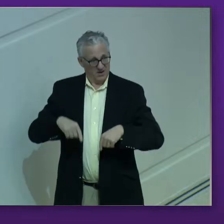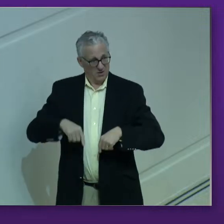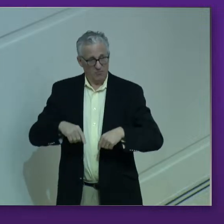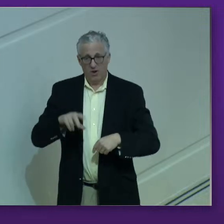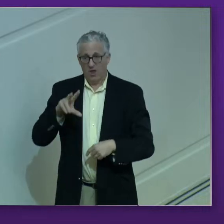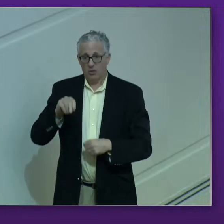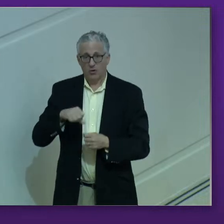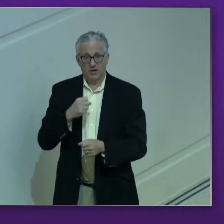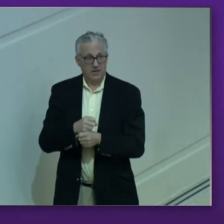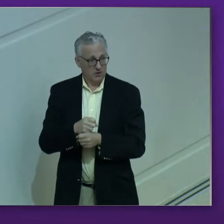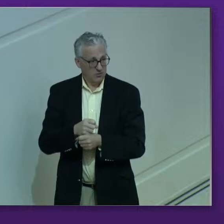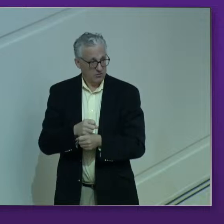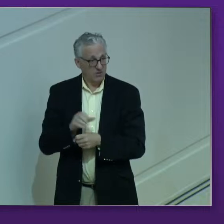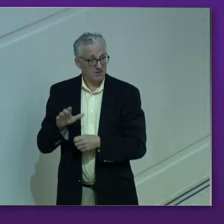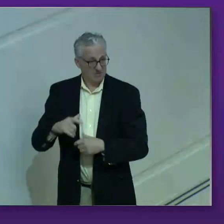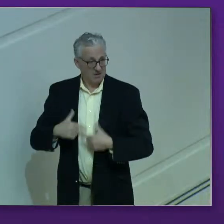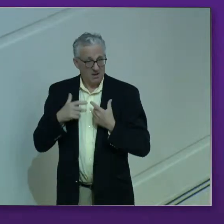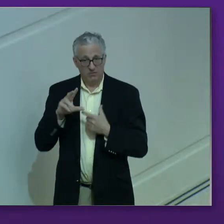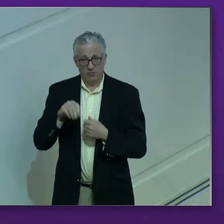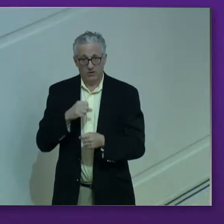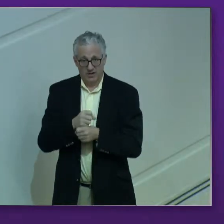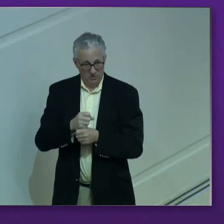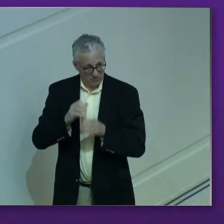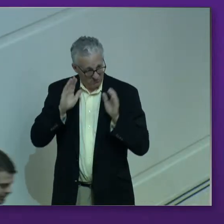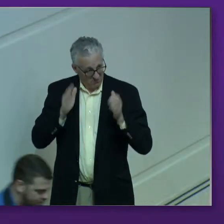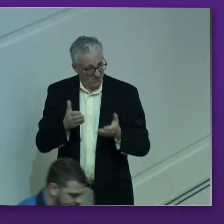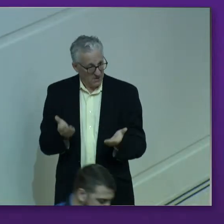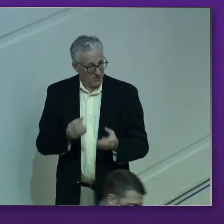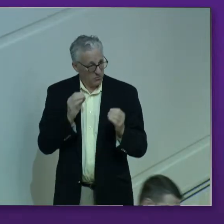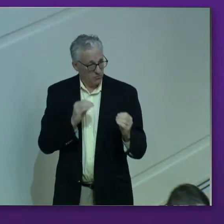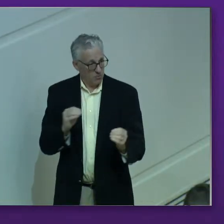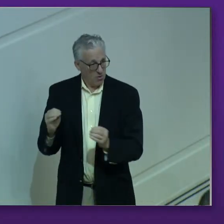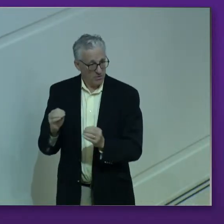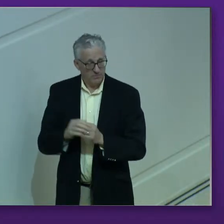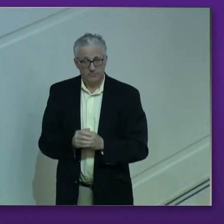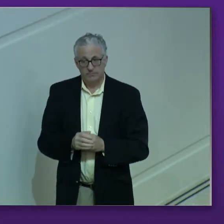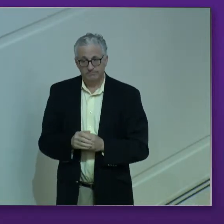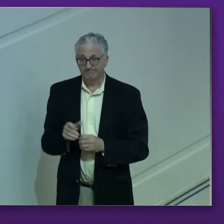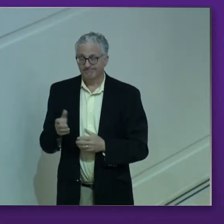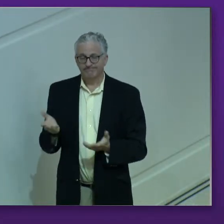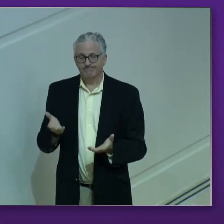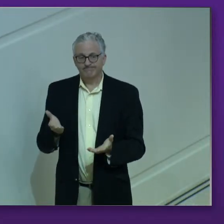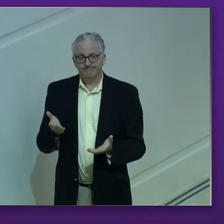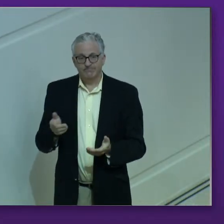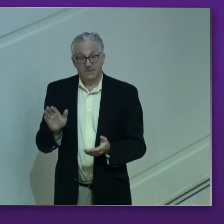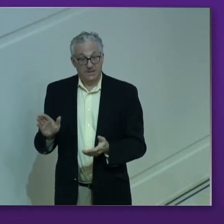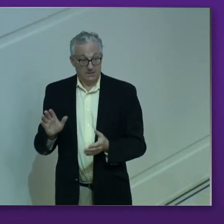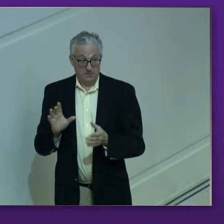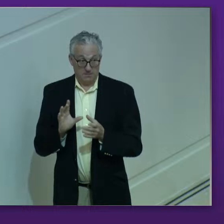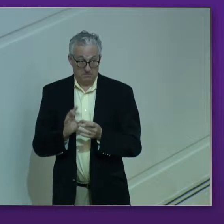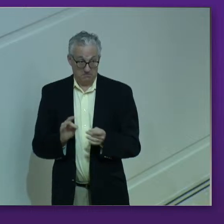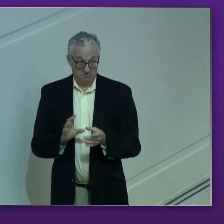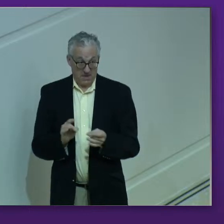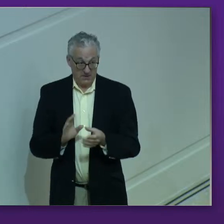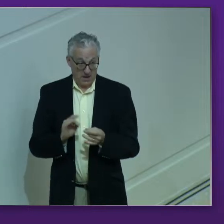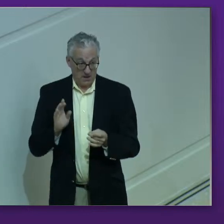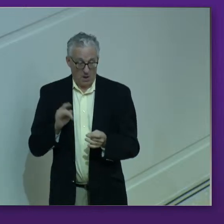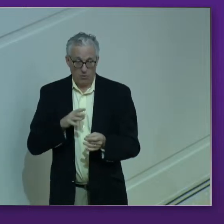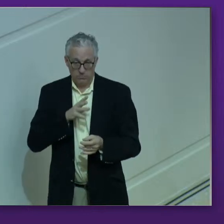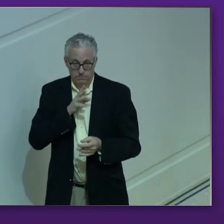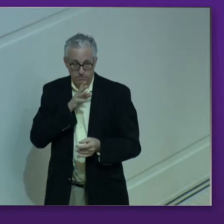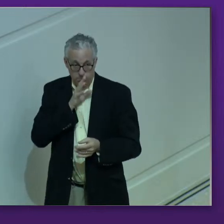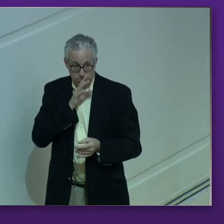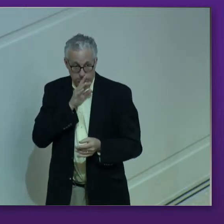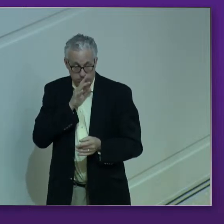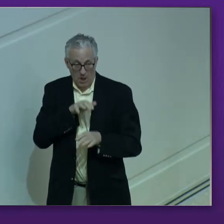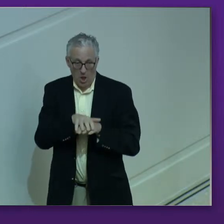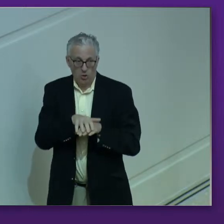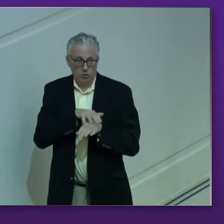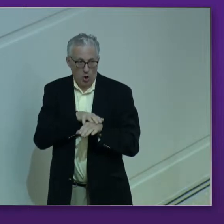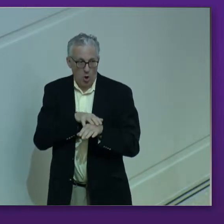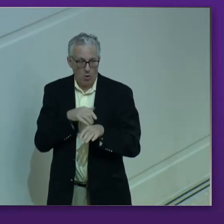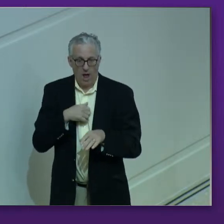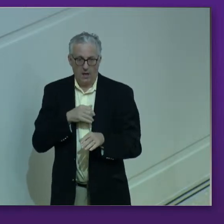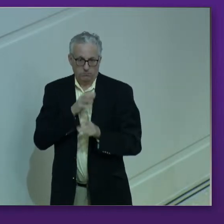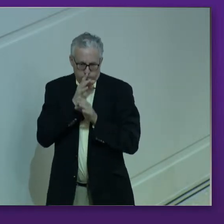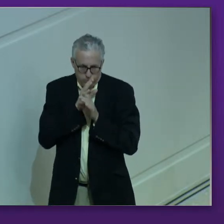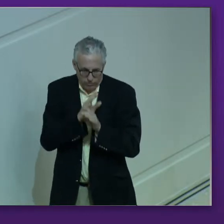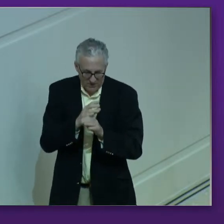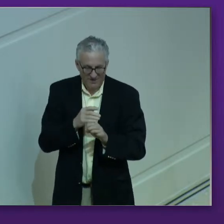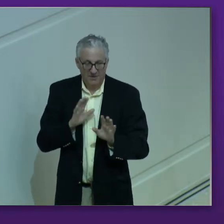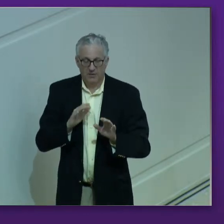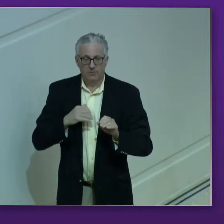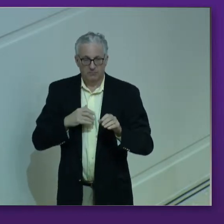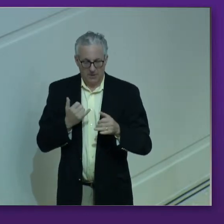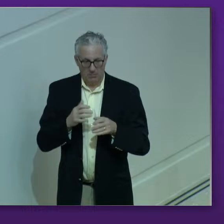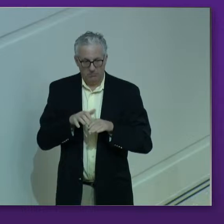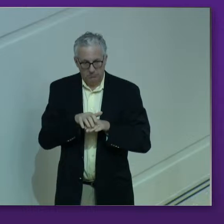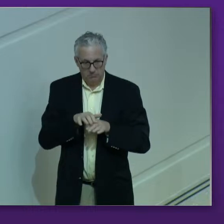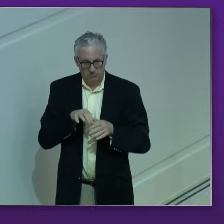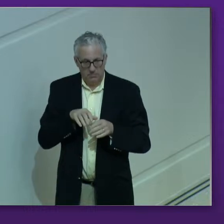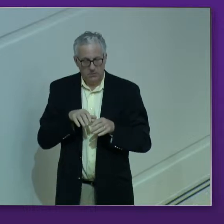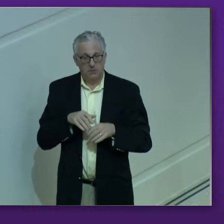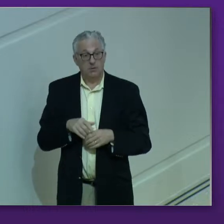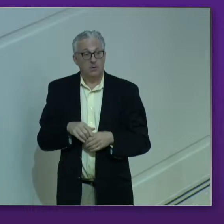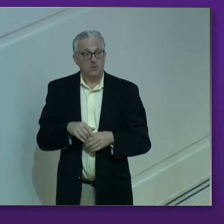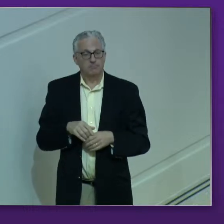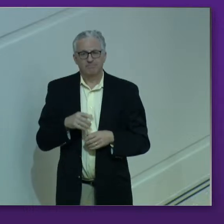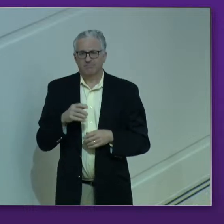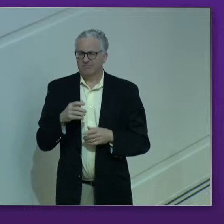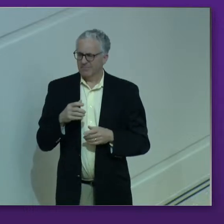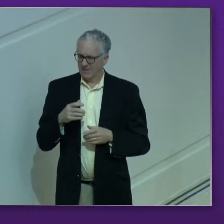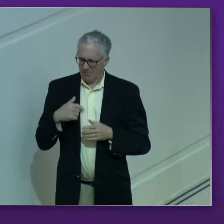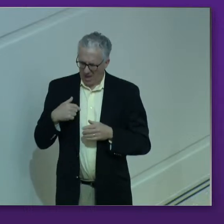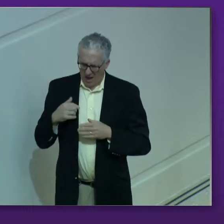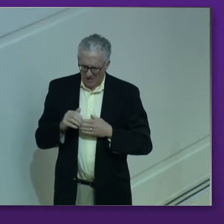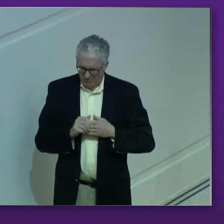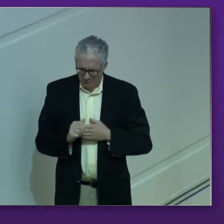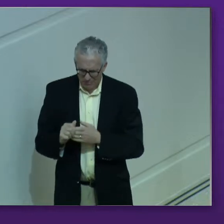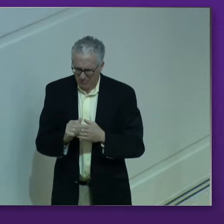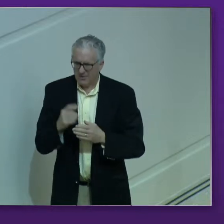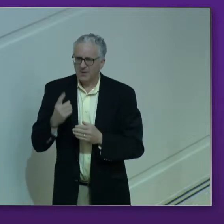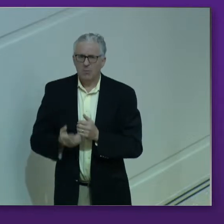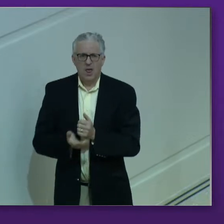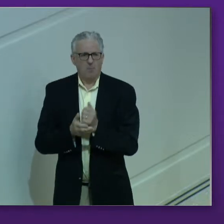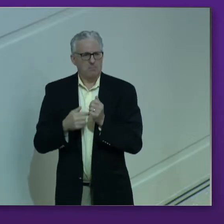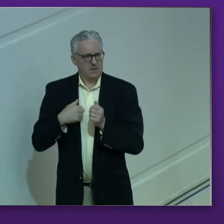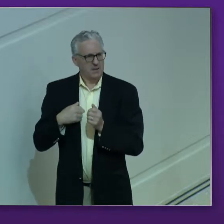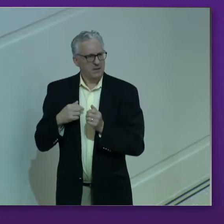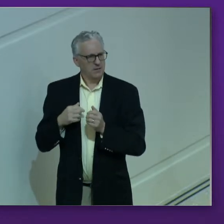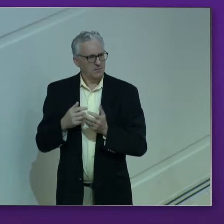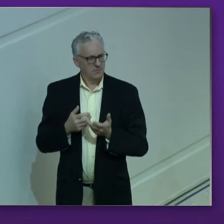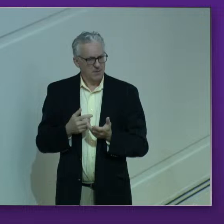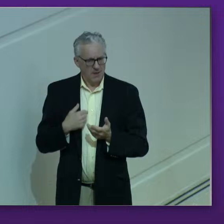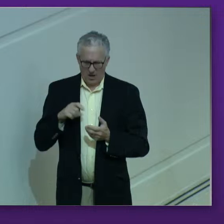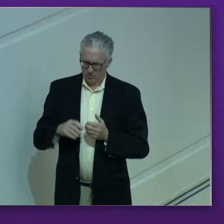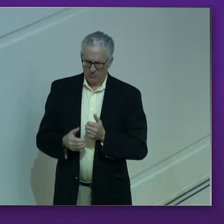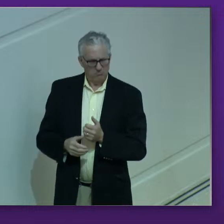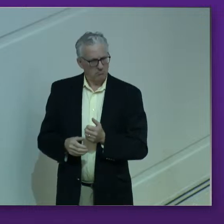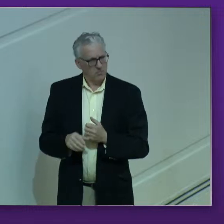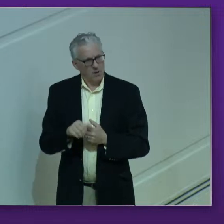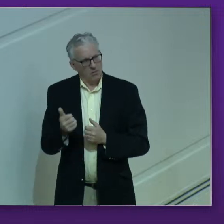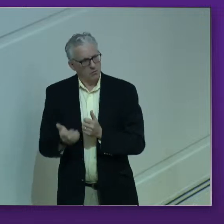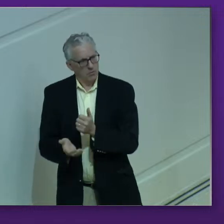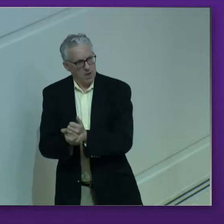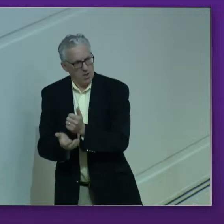PASSED AWAY LAST MONTH.